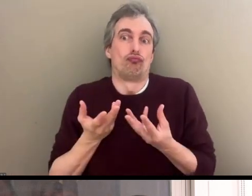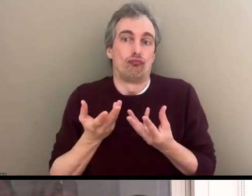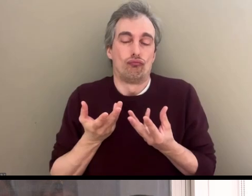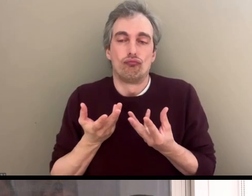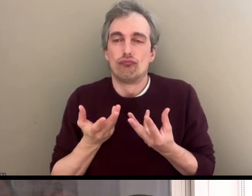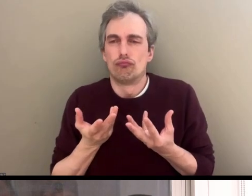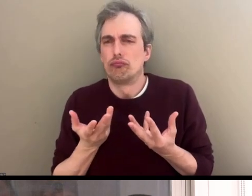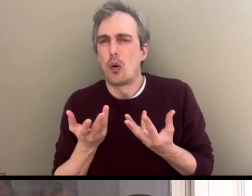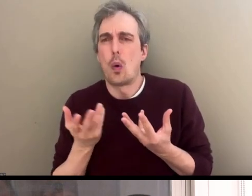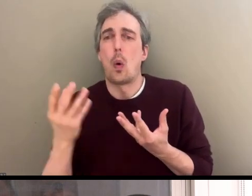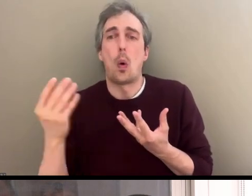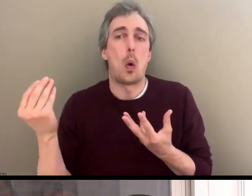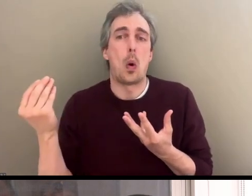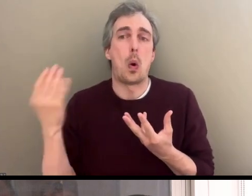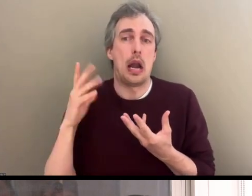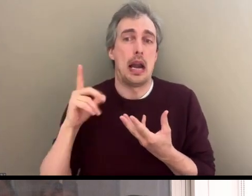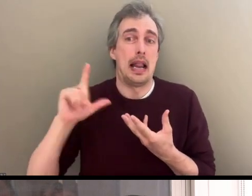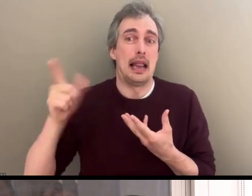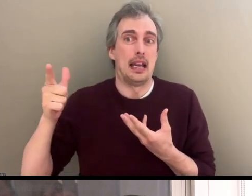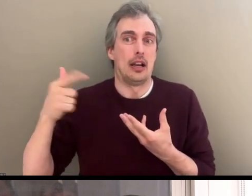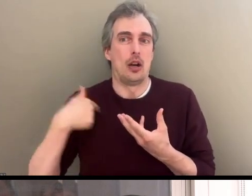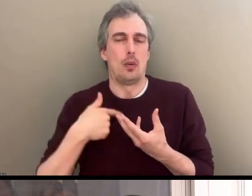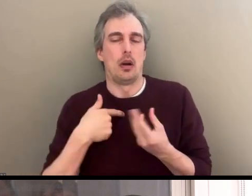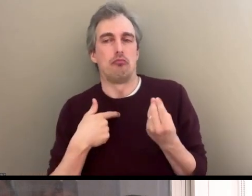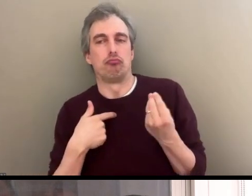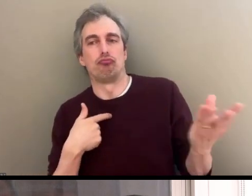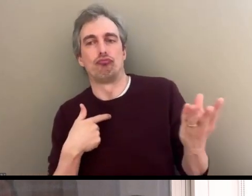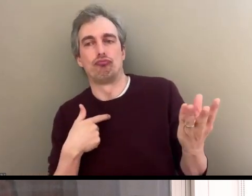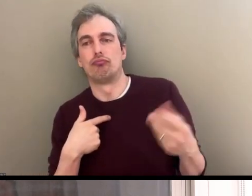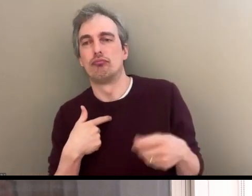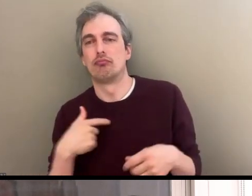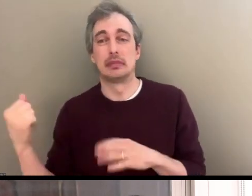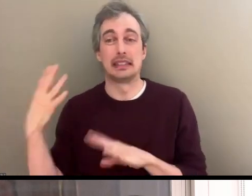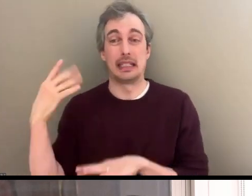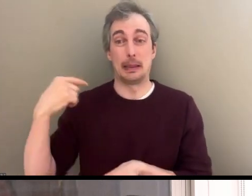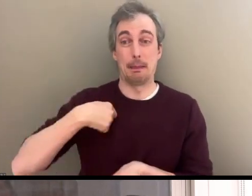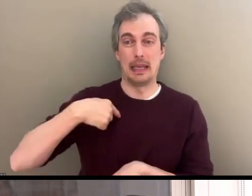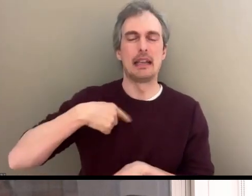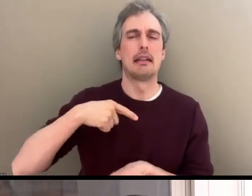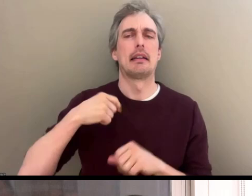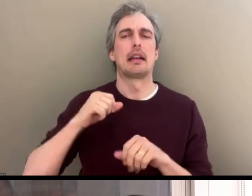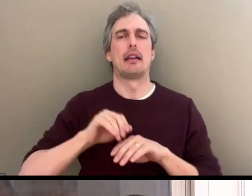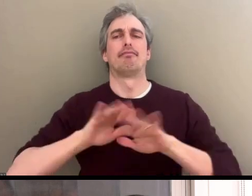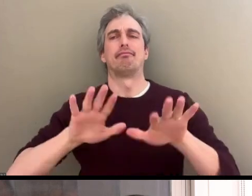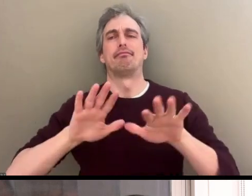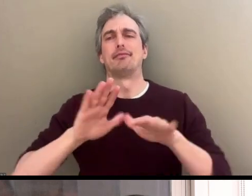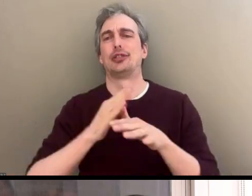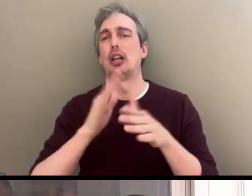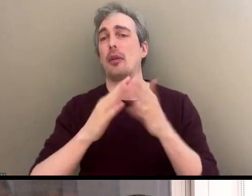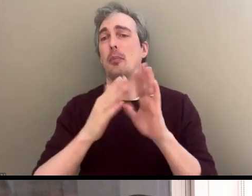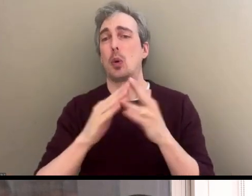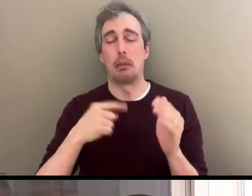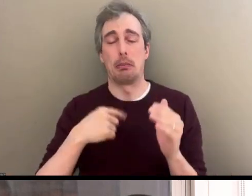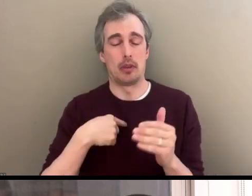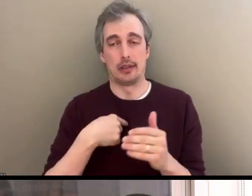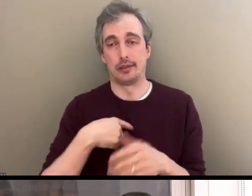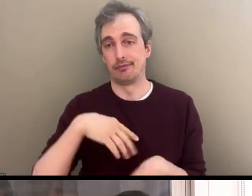the newsletter afterwards as a follow-up. If you send it to me, we can share that out as well because I don't know either. Here, we'll do in room.